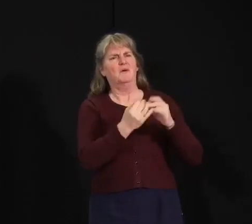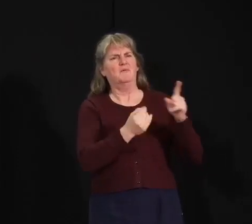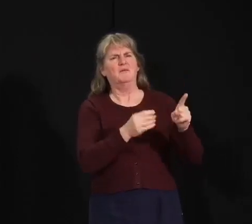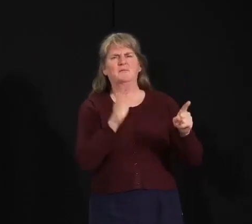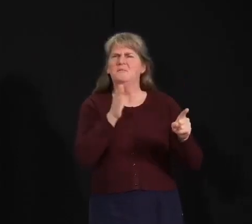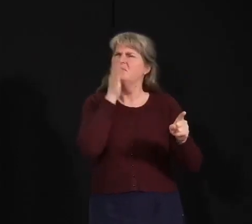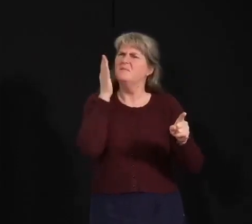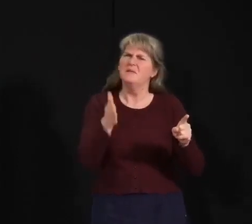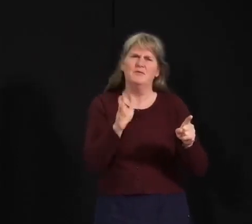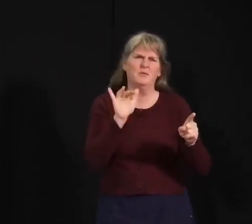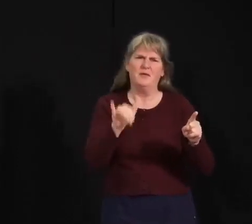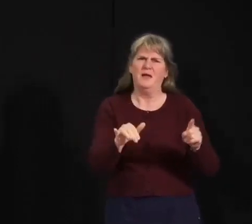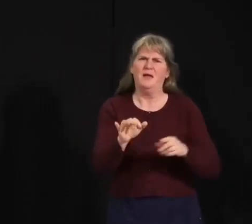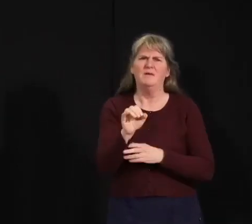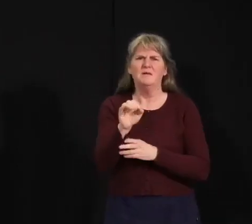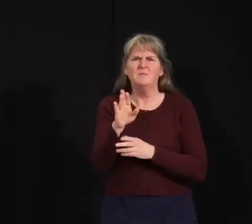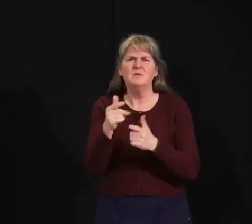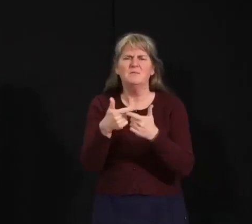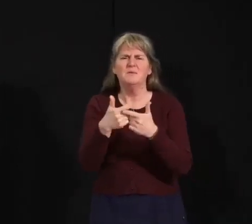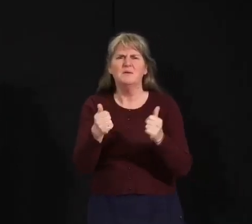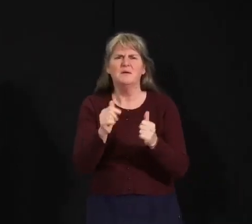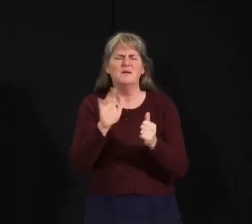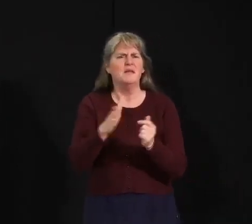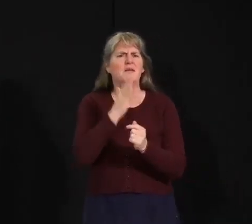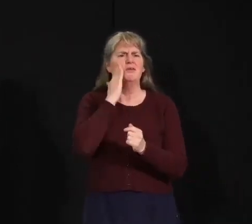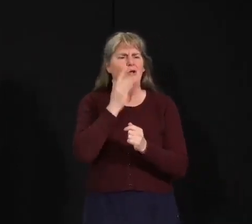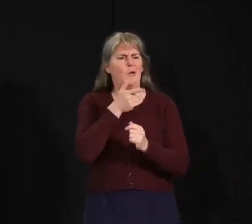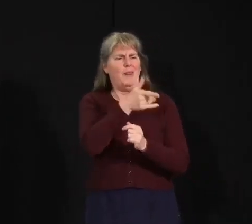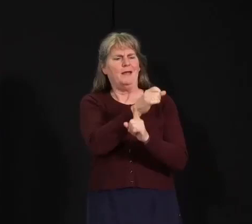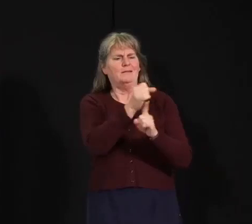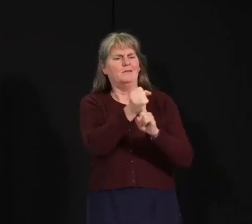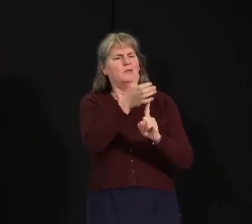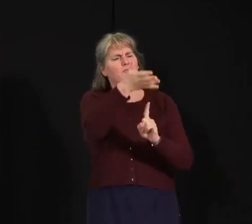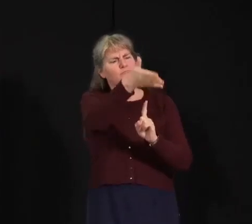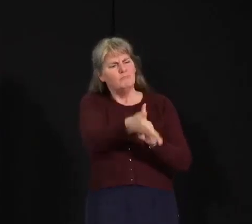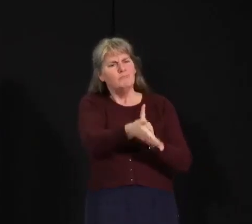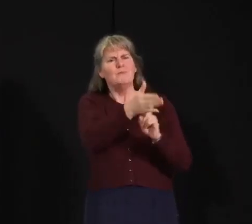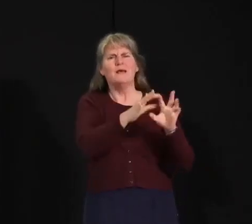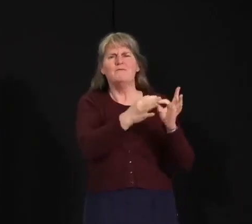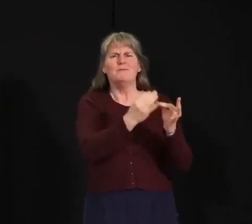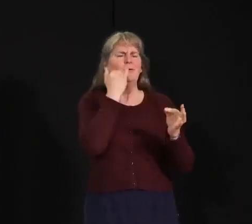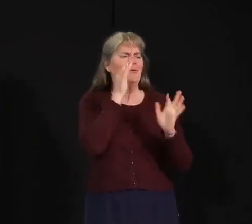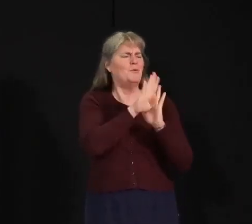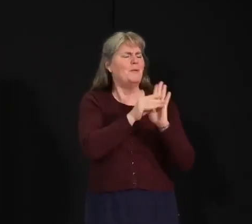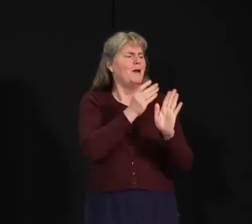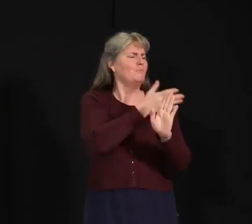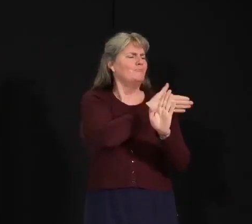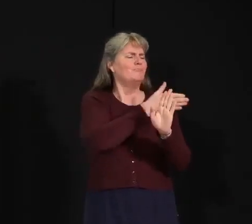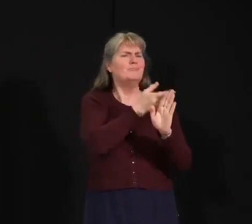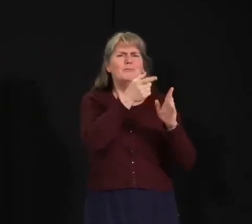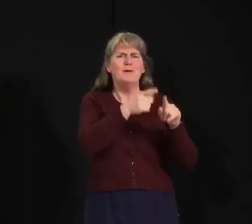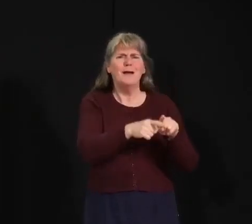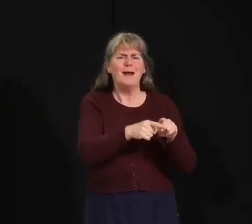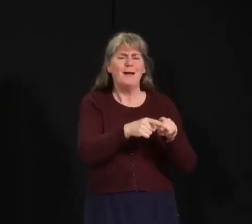I understand there have been what I might say ungenerous social media postings about the involved family.